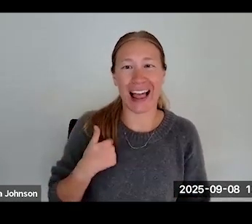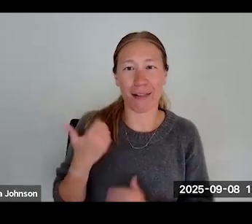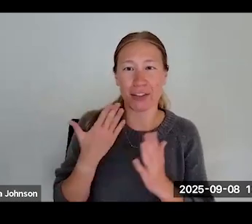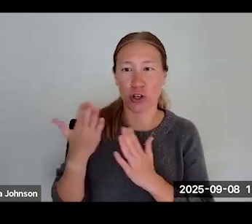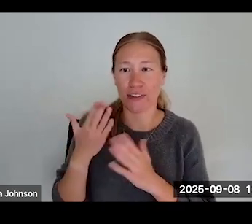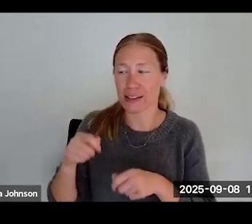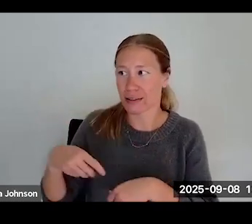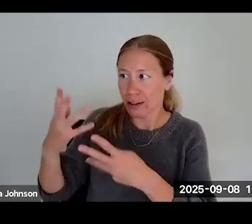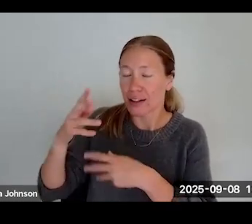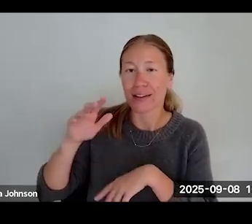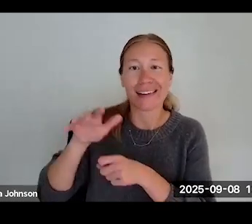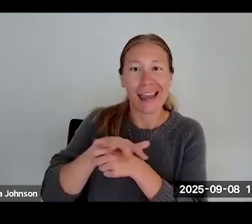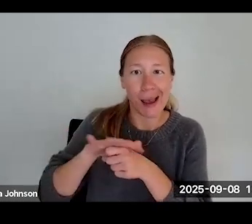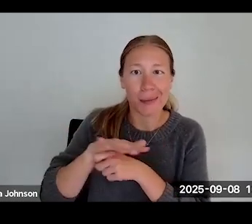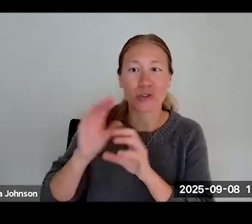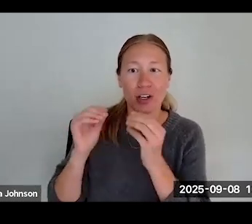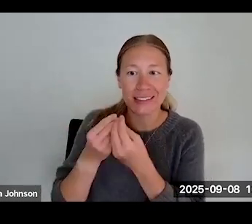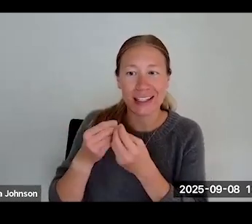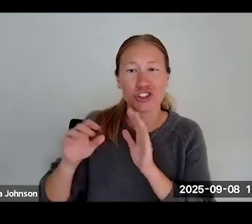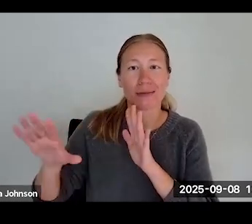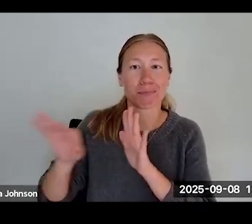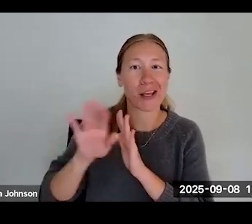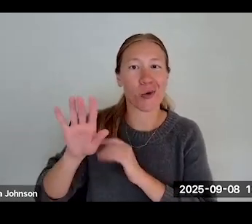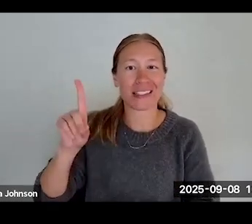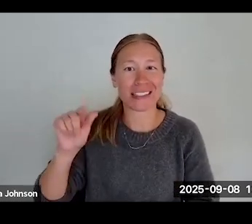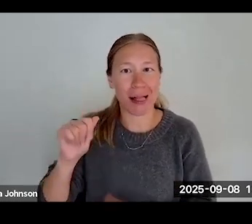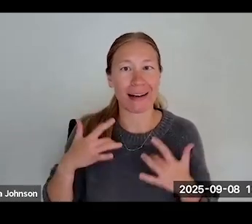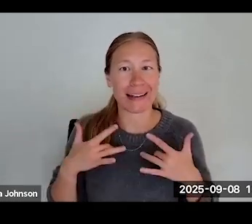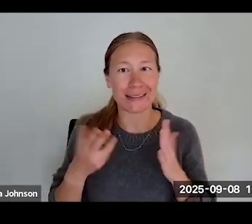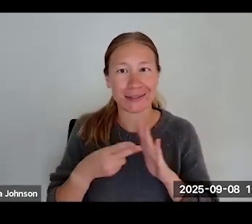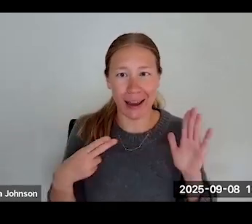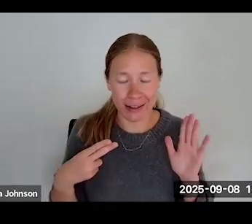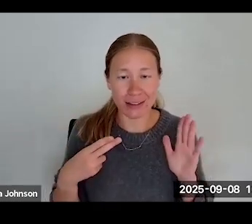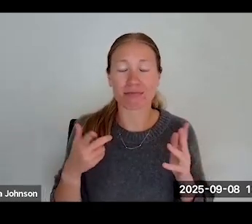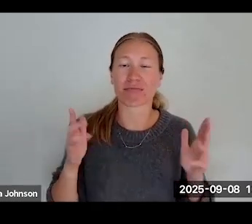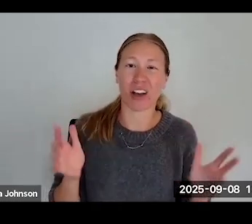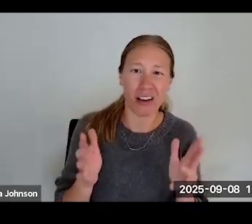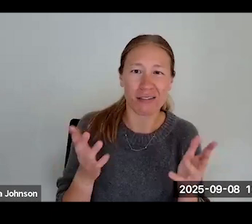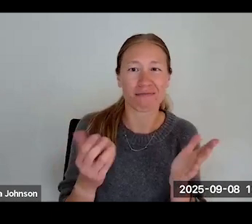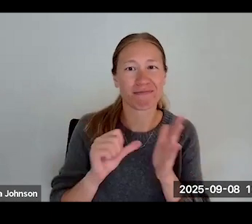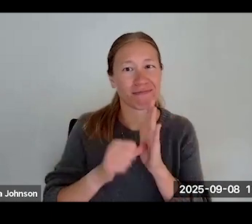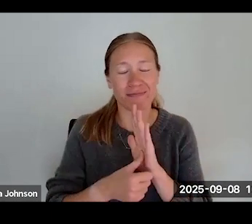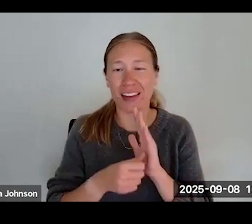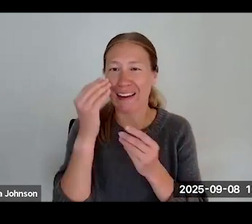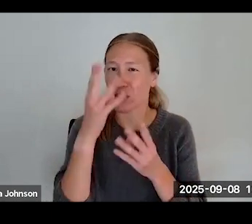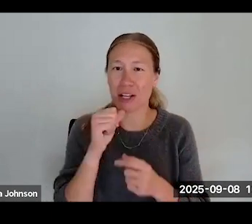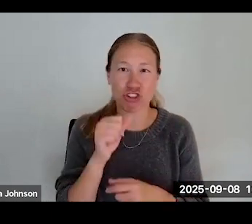and then selecting your disability status. And we just wanted to reassure you that this information does not get shared with supervisors.